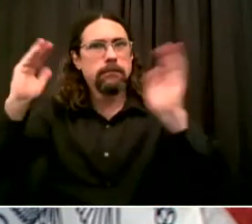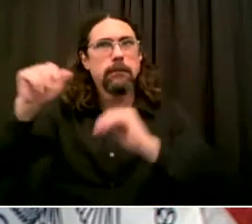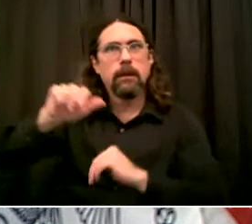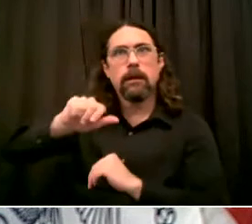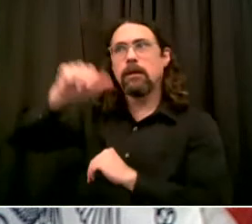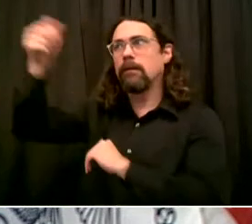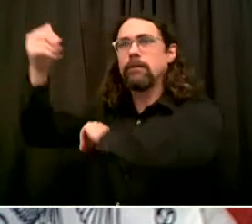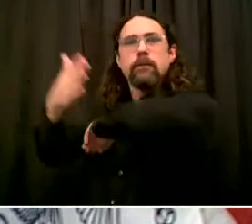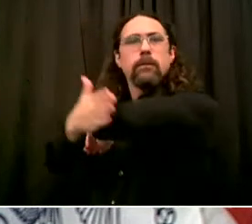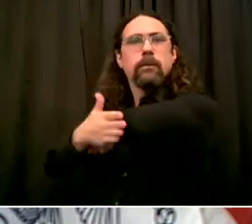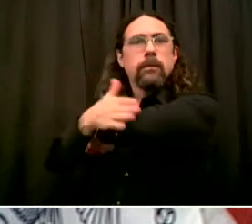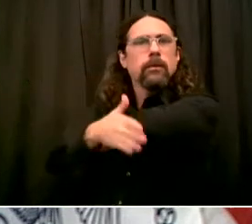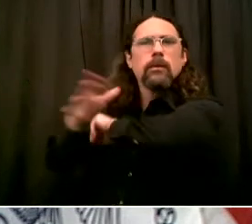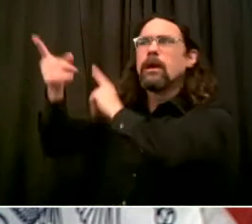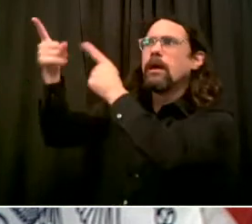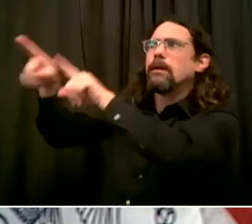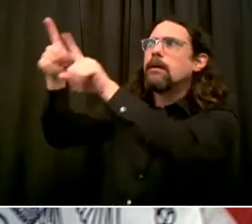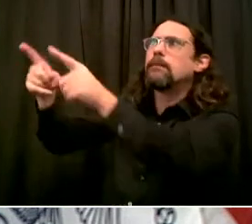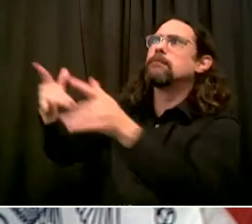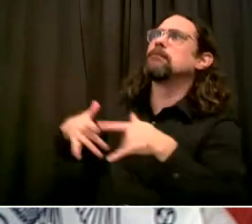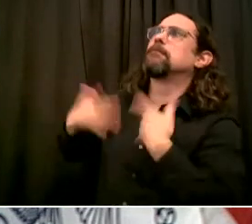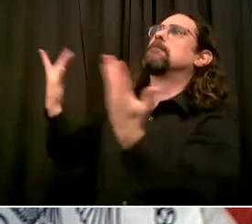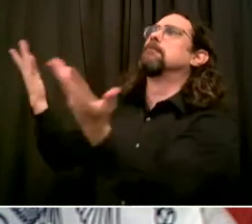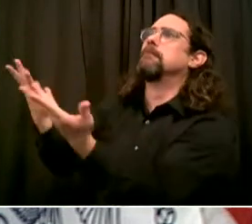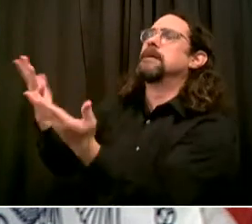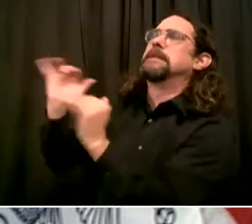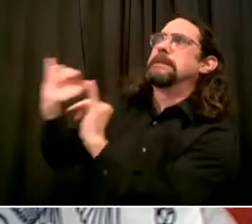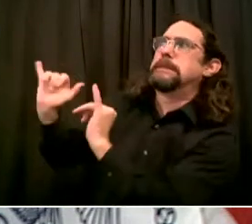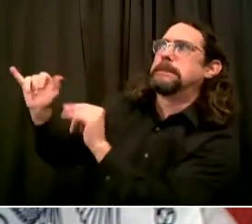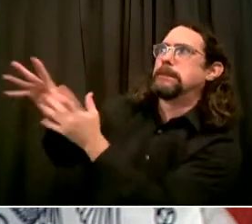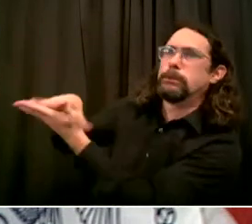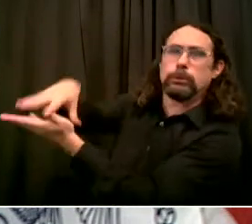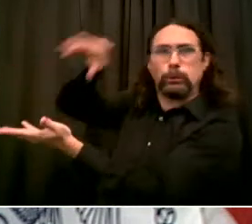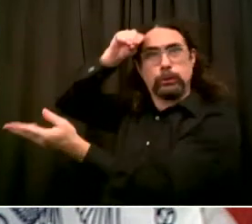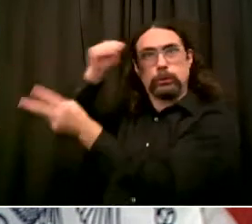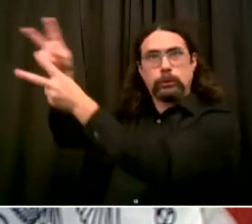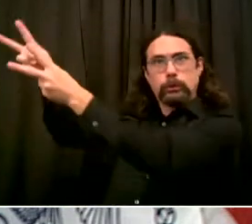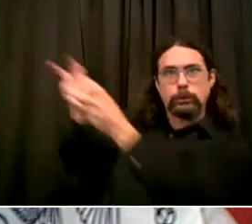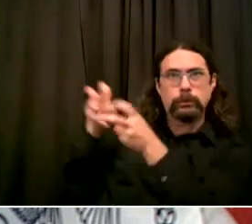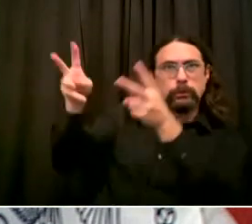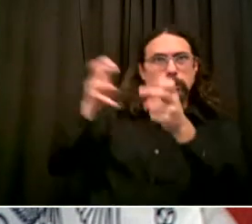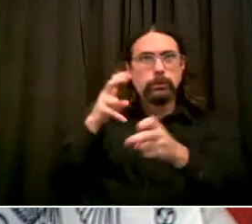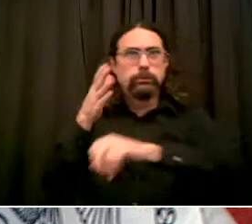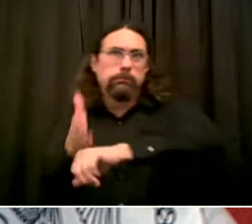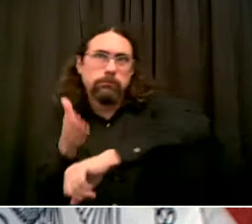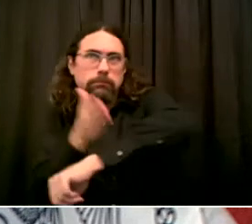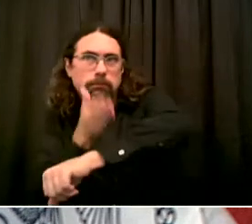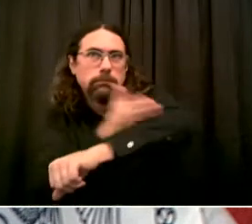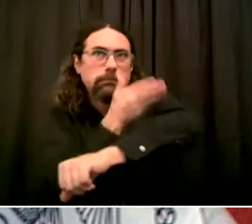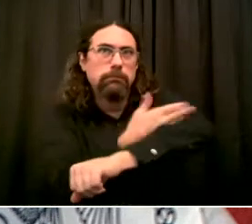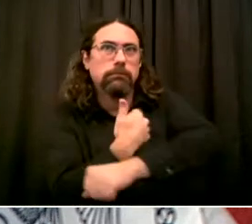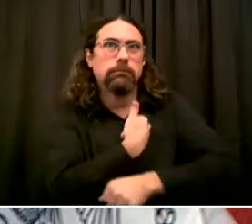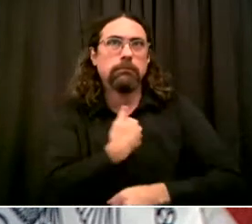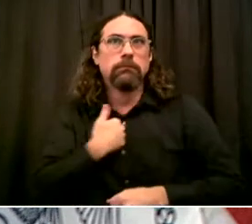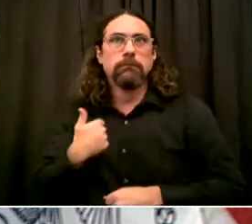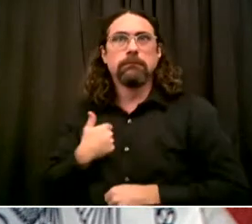FOCUSING ON PEOPLE LIMITING TRAVEL AND IF EYTH DO TRAVEL, HONORING THE QUARANTINE ECBAUAU TSEHAT IS